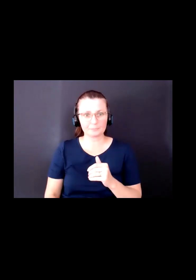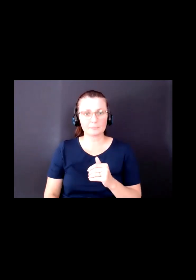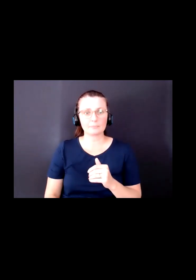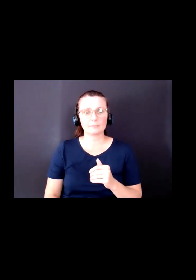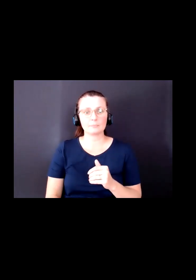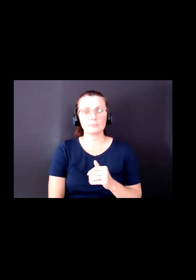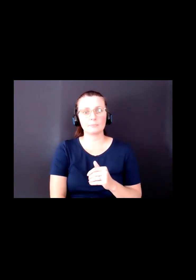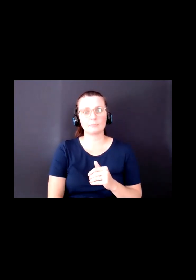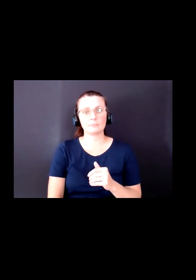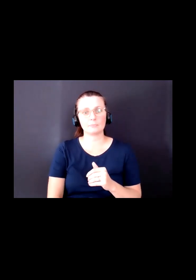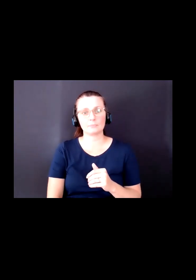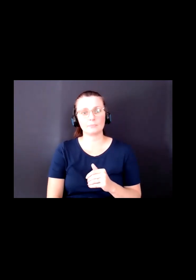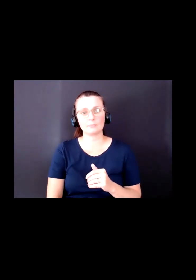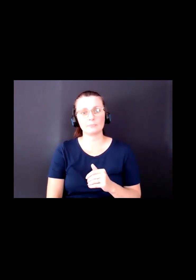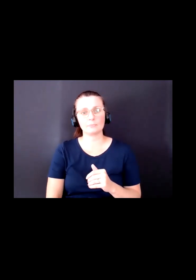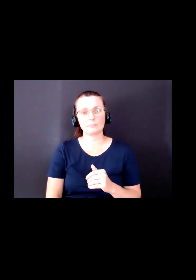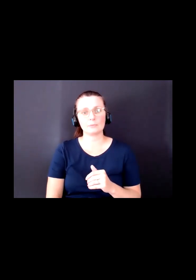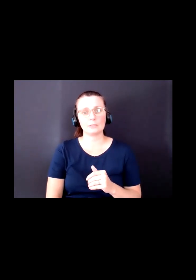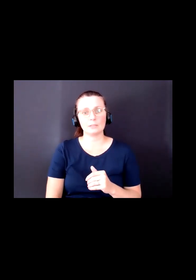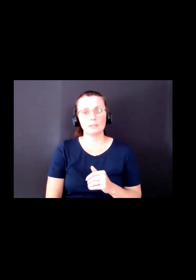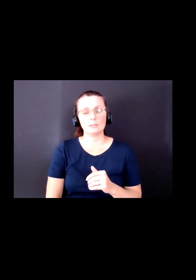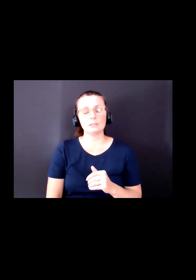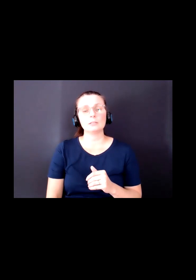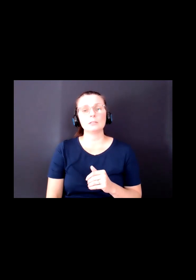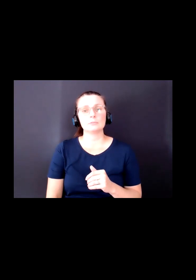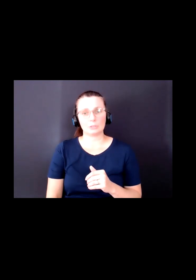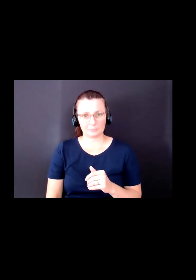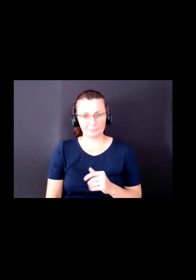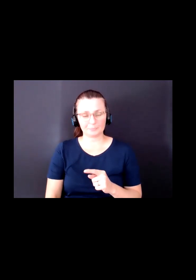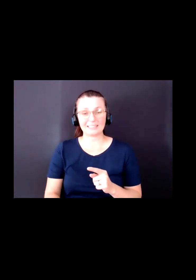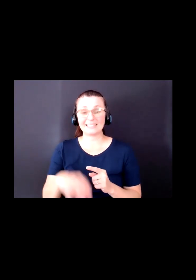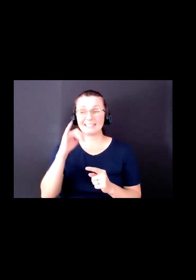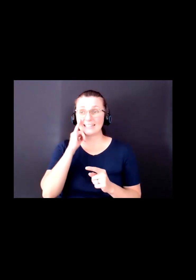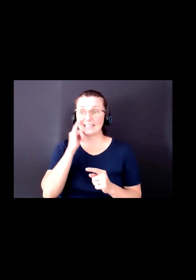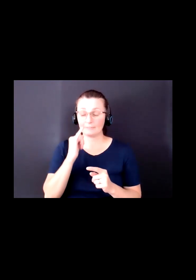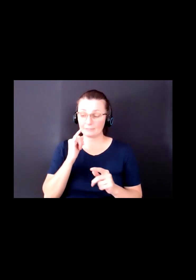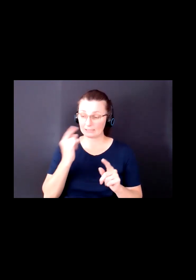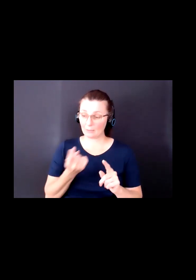resources. If an individual with a disability believes their effective